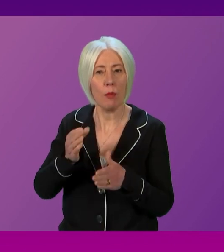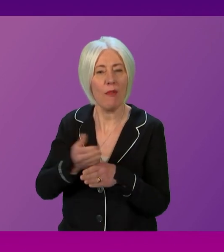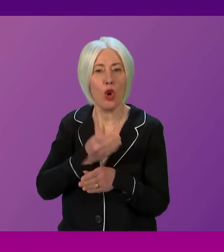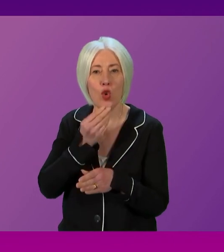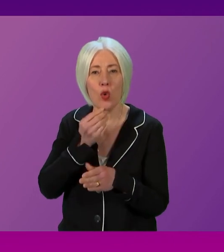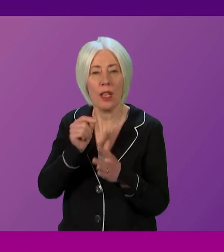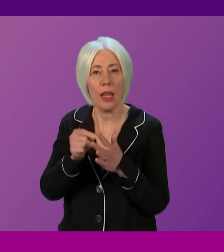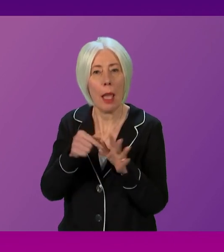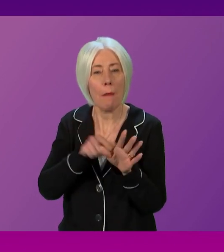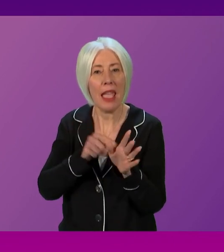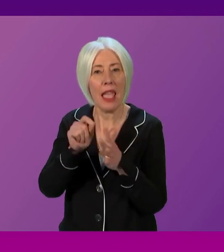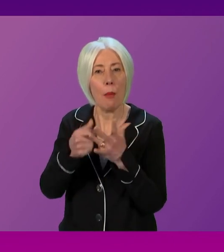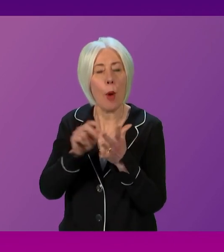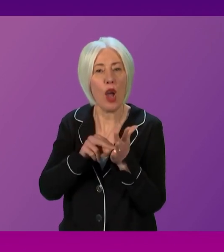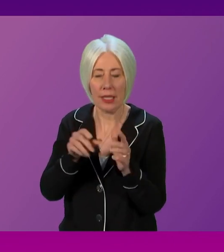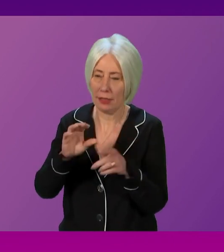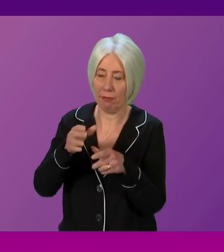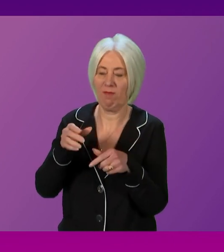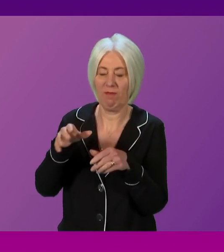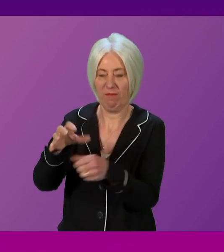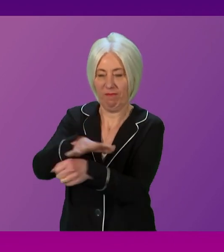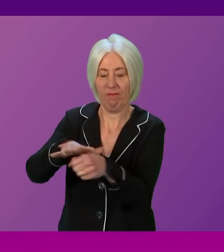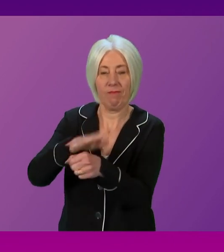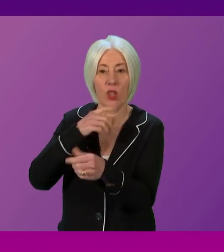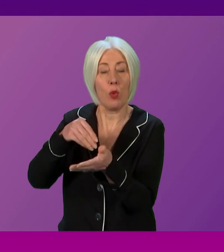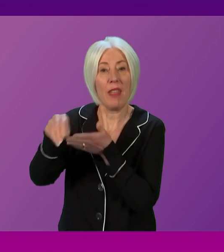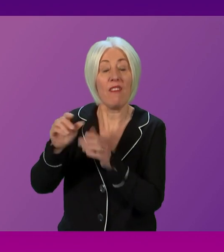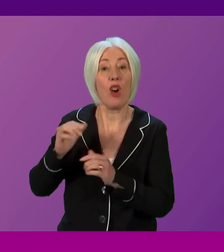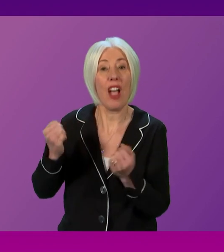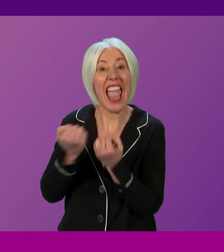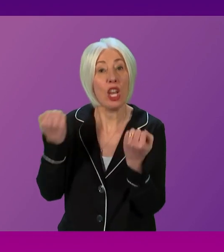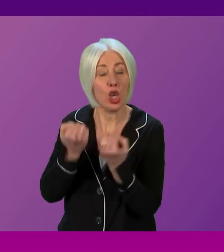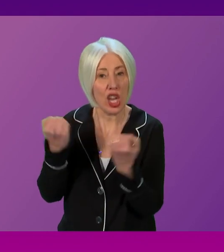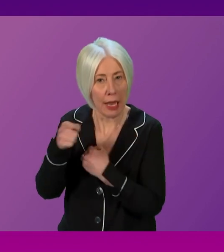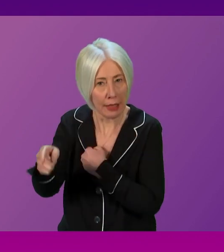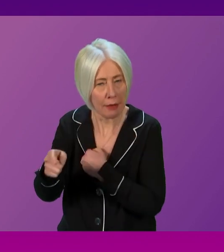facility to top up their energy meter. PayPoint has confirmed to me that that should never happen,